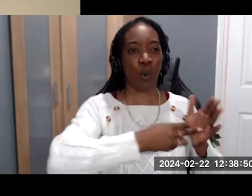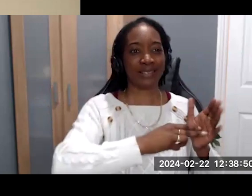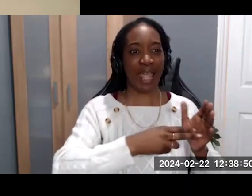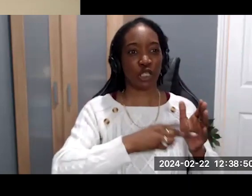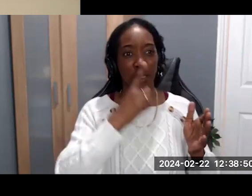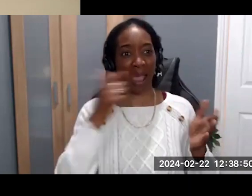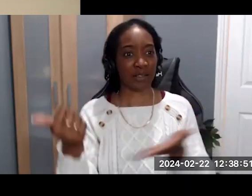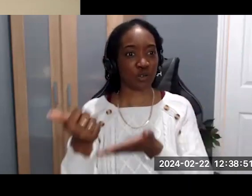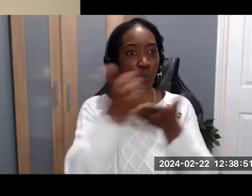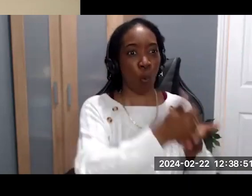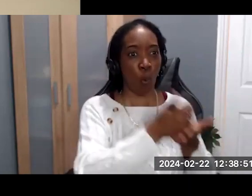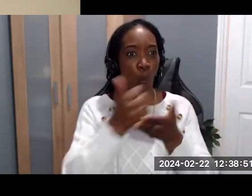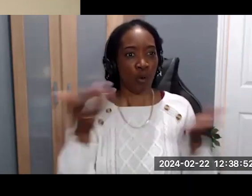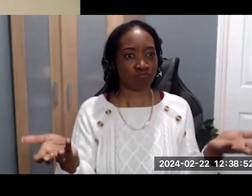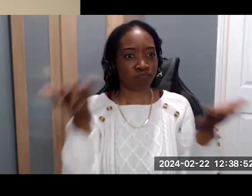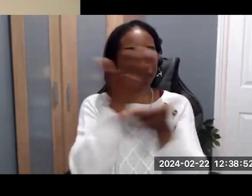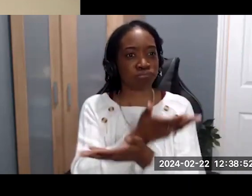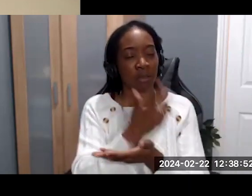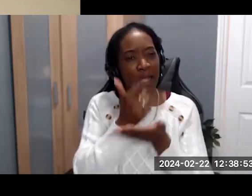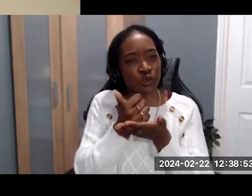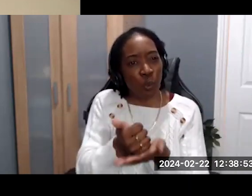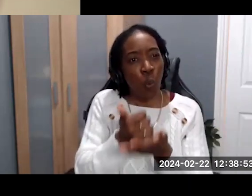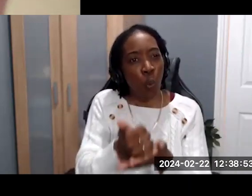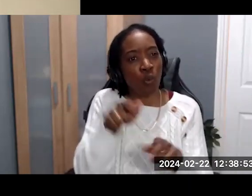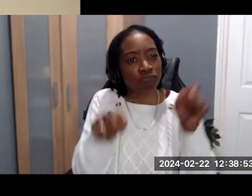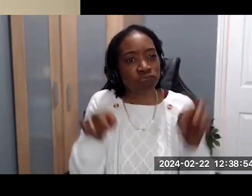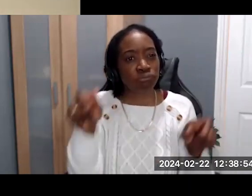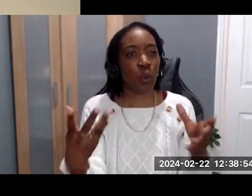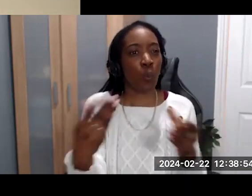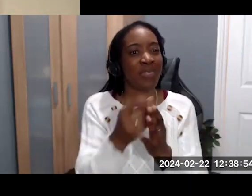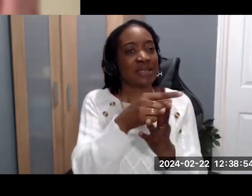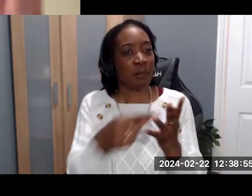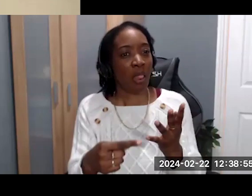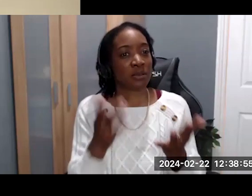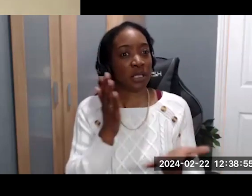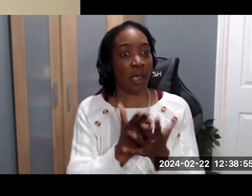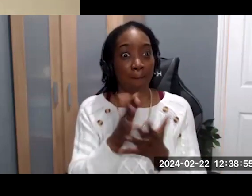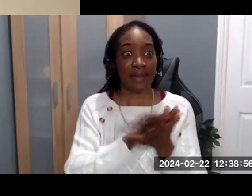creative process of artists with disabilities and the intent is also to spread awareness and